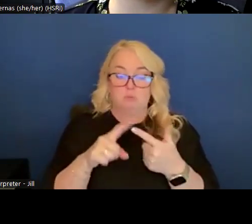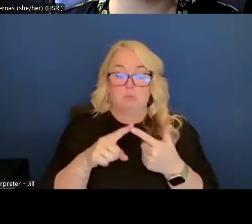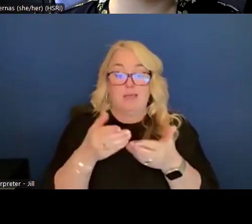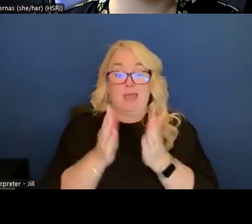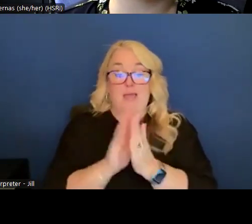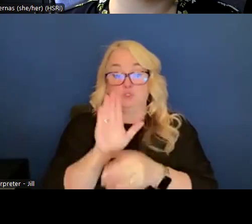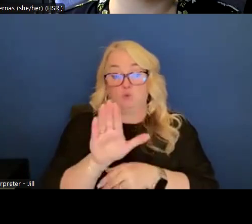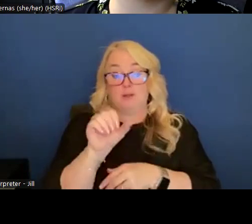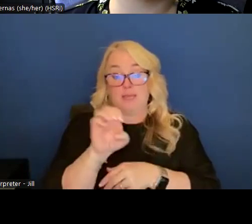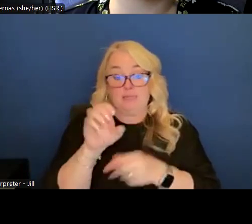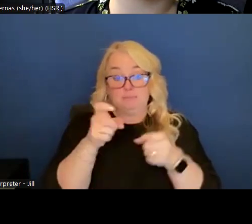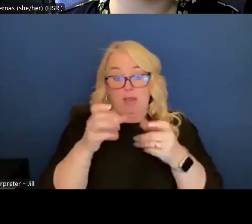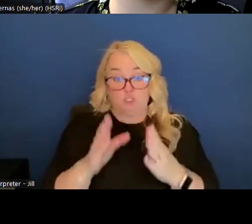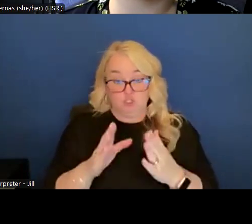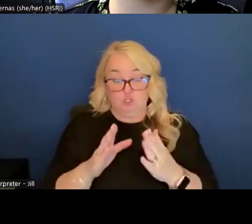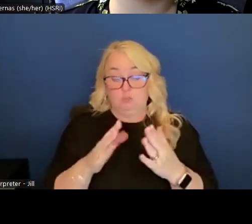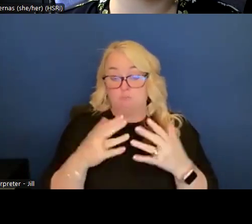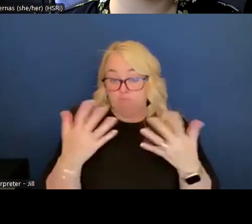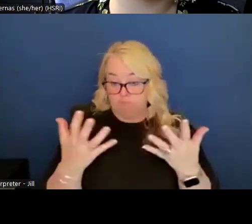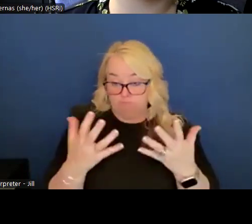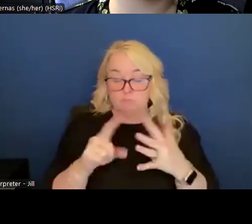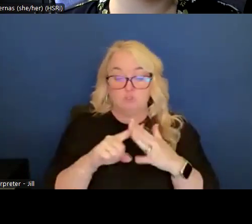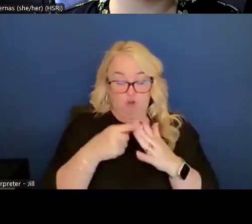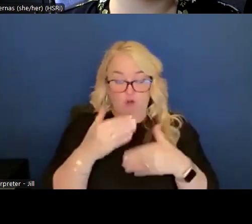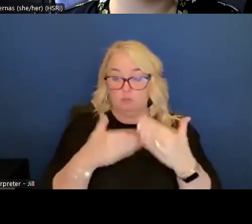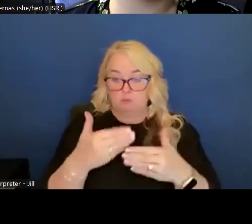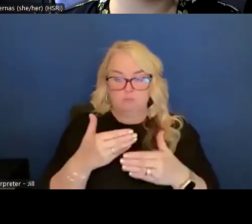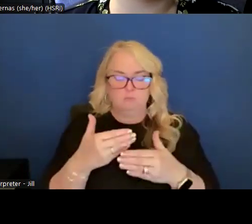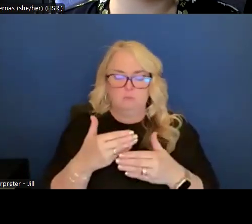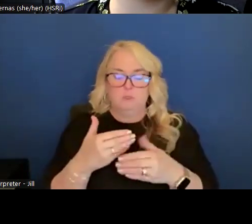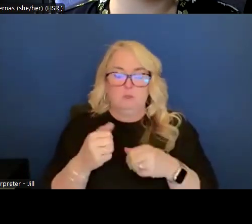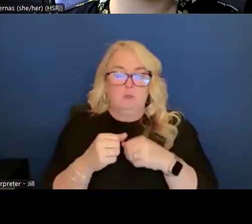case manager, hey, what's this waiver called? That's fine! If,